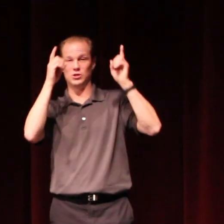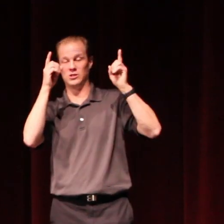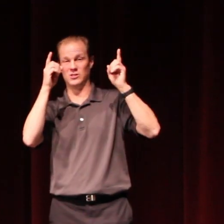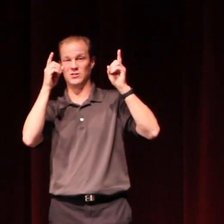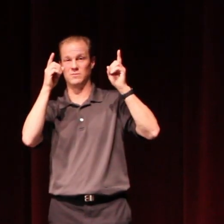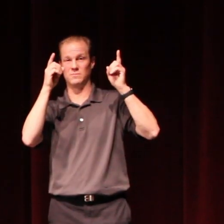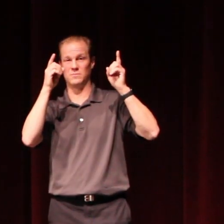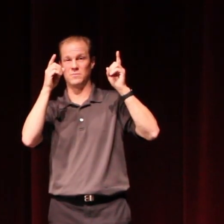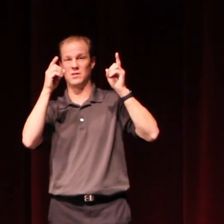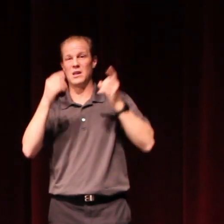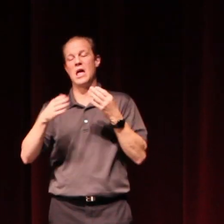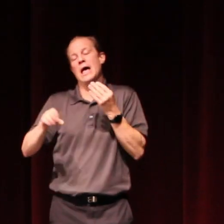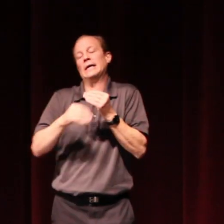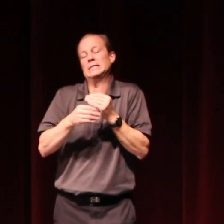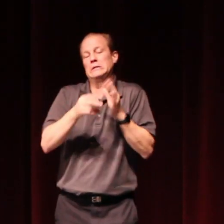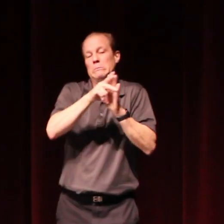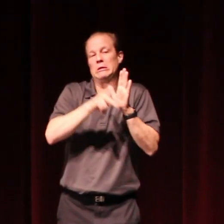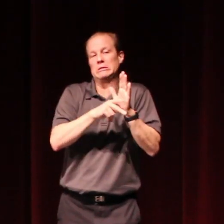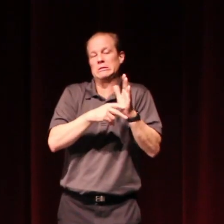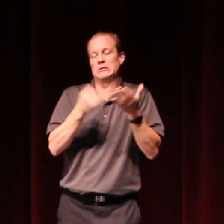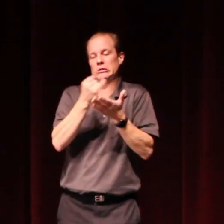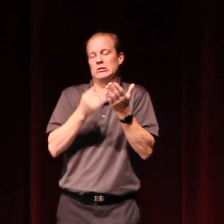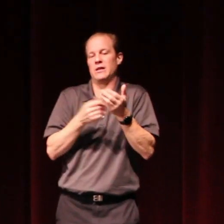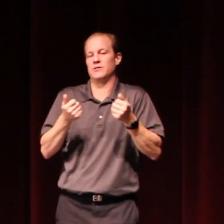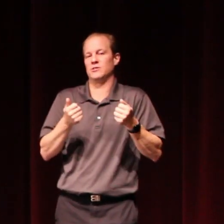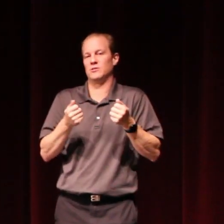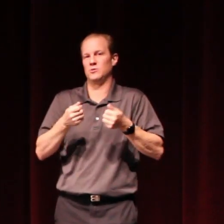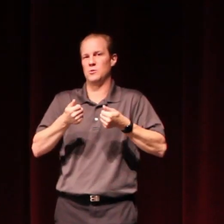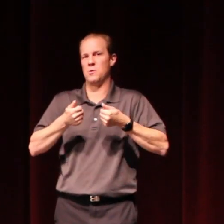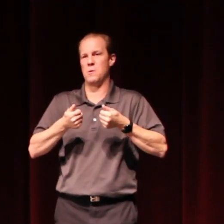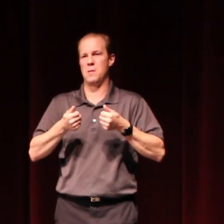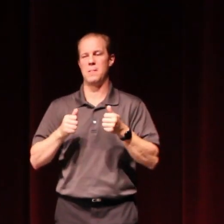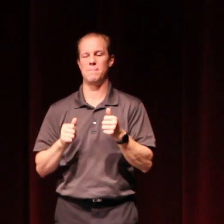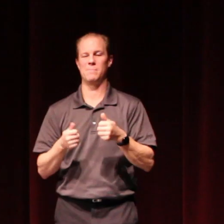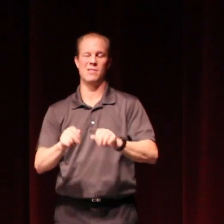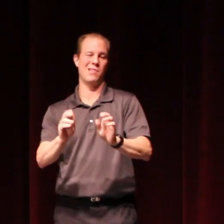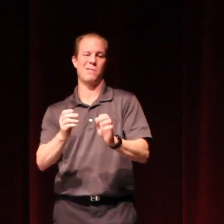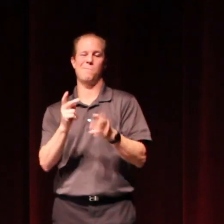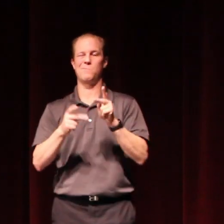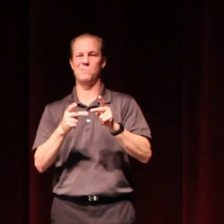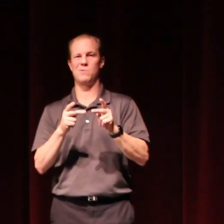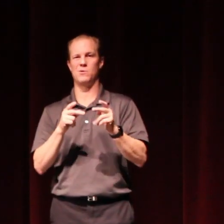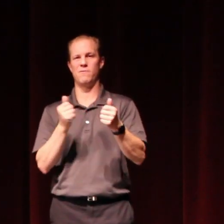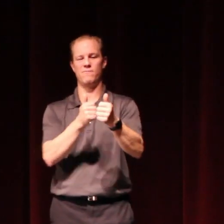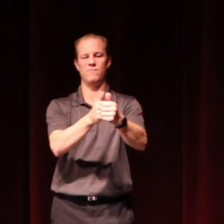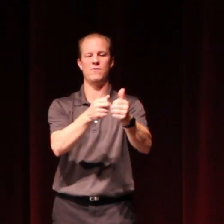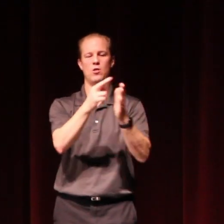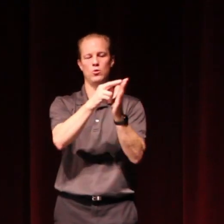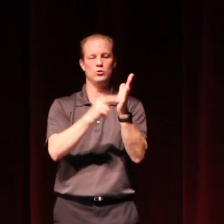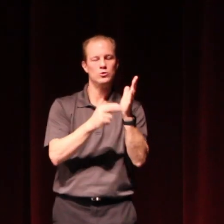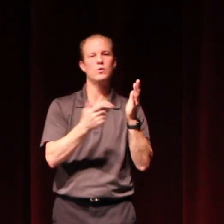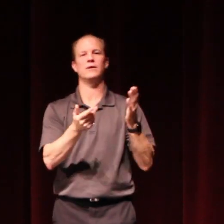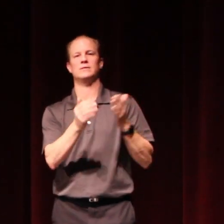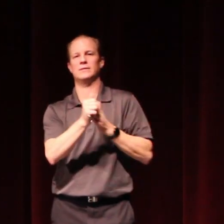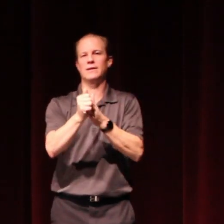just to allow people to follow rules and rights. Guidelines that help them to accomplish the goals